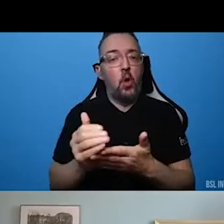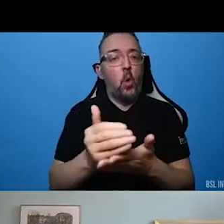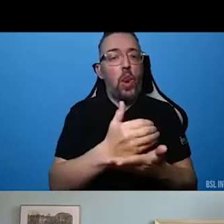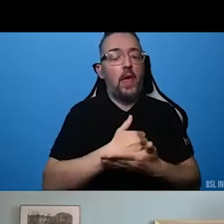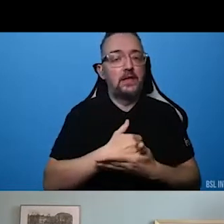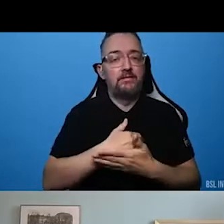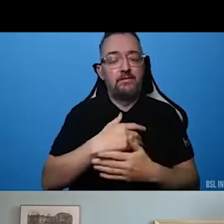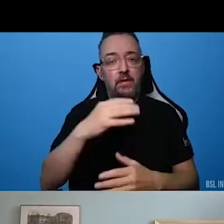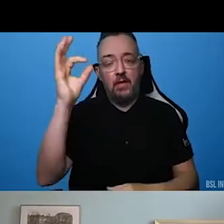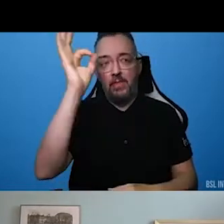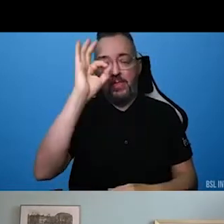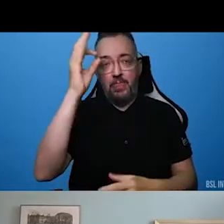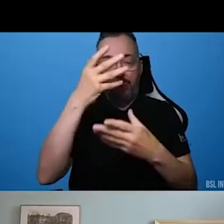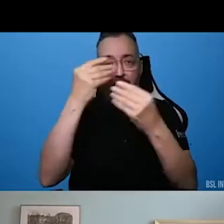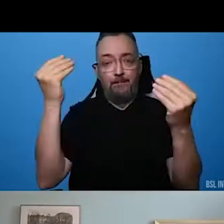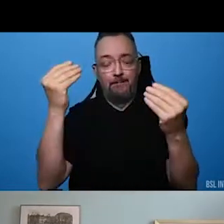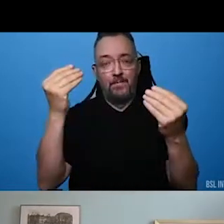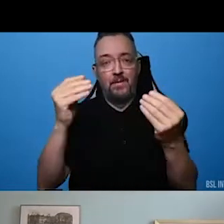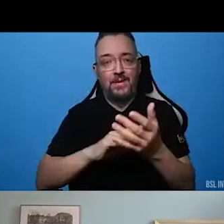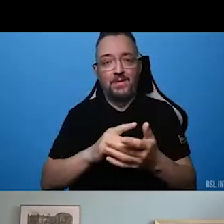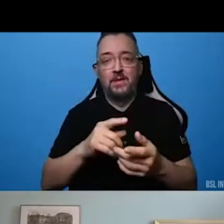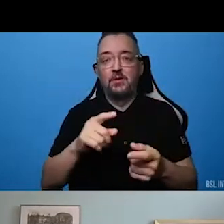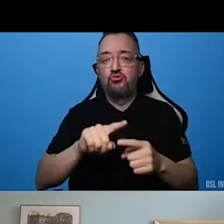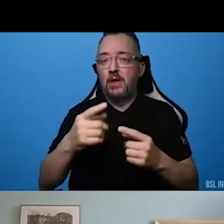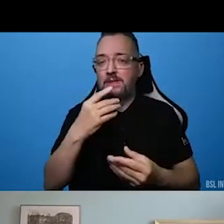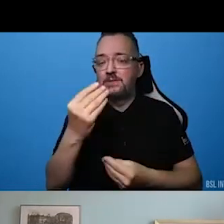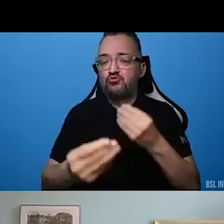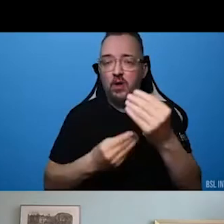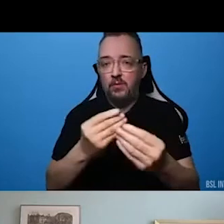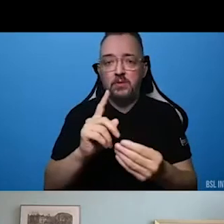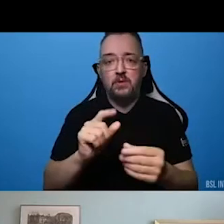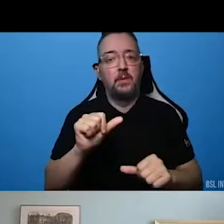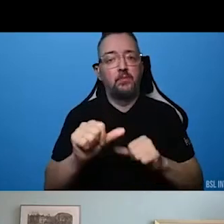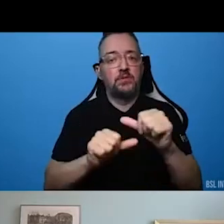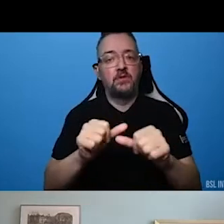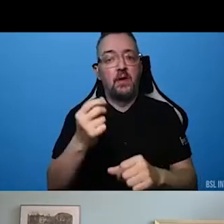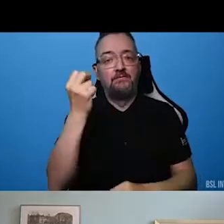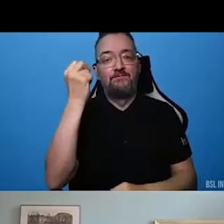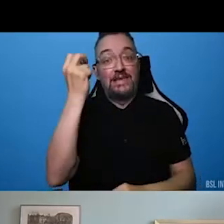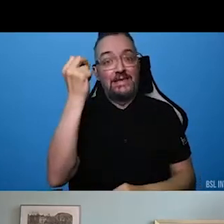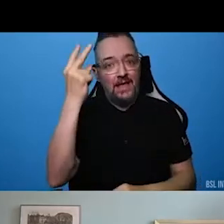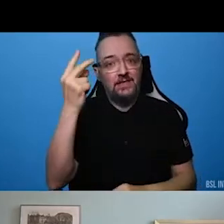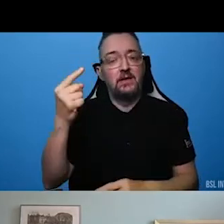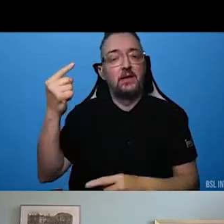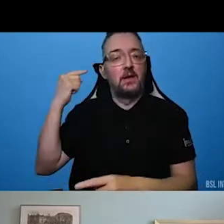from memory studies to try to describe the process of historical 'forgetting'.